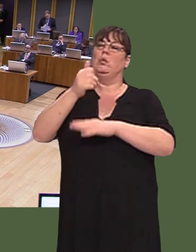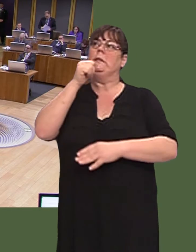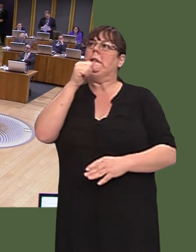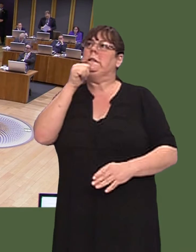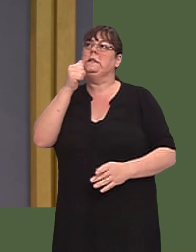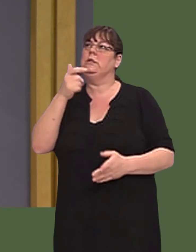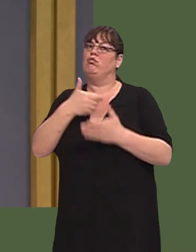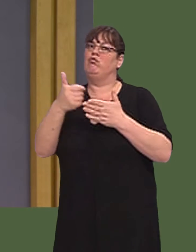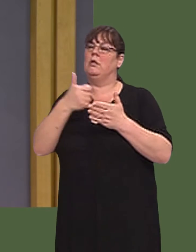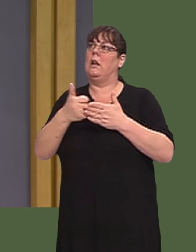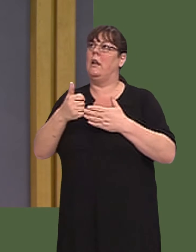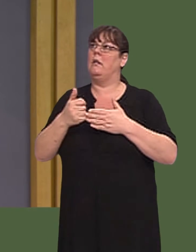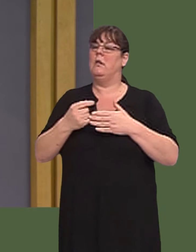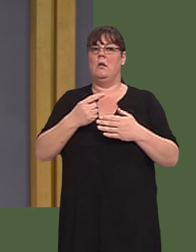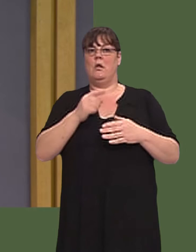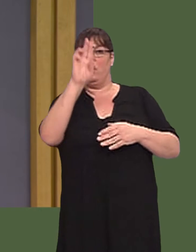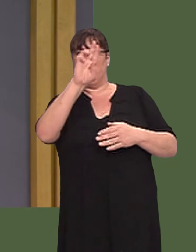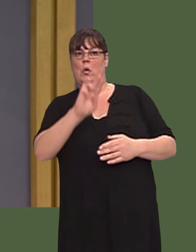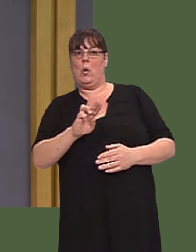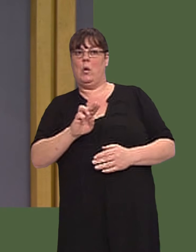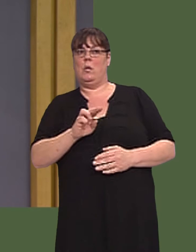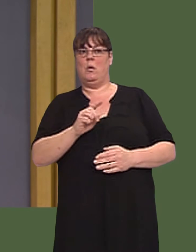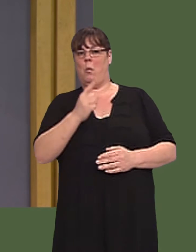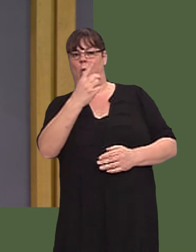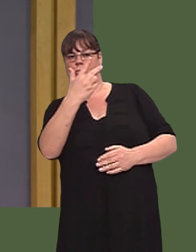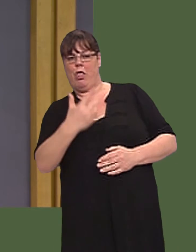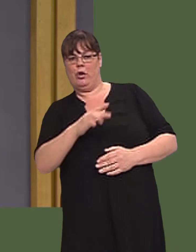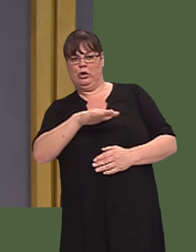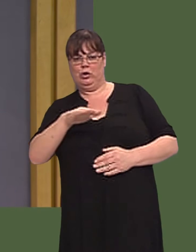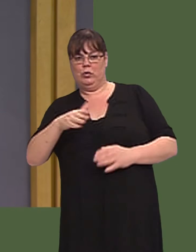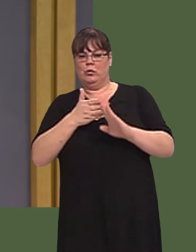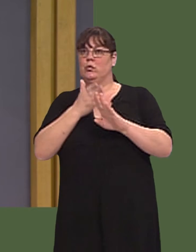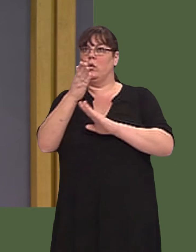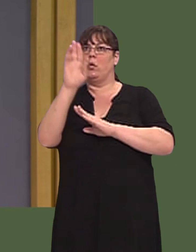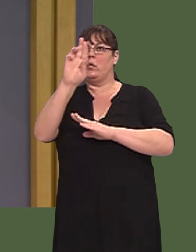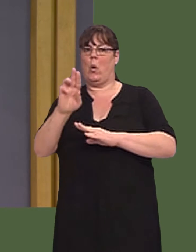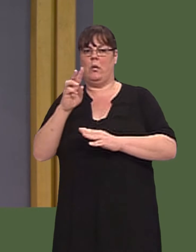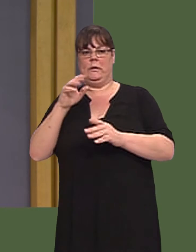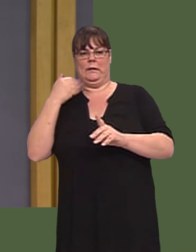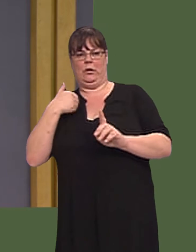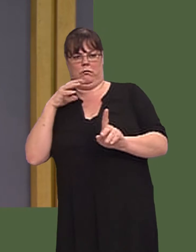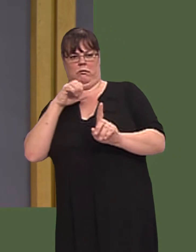A third of children are starting school each year already showing signs of tooth decay,